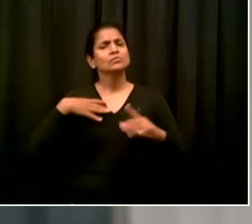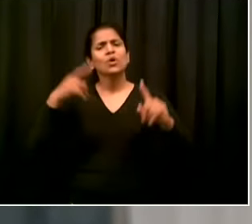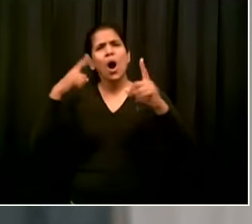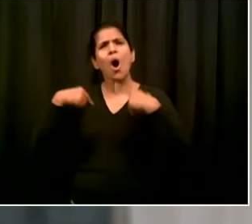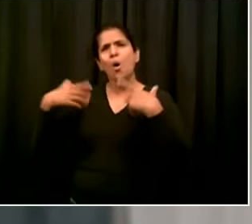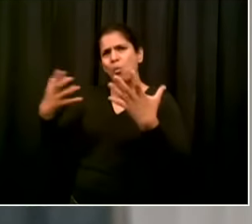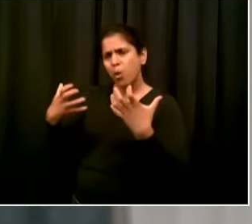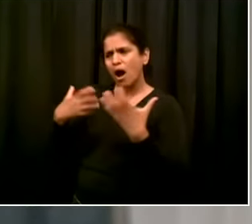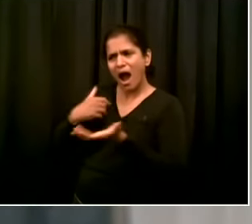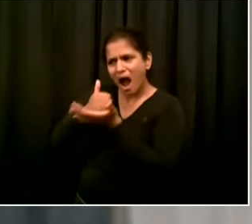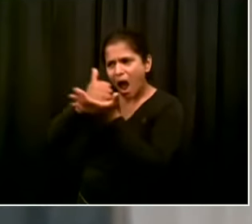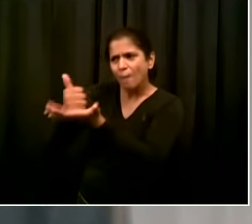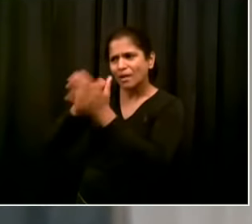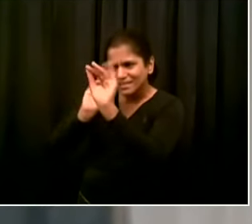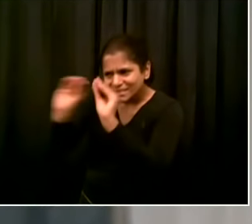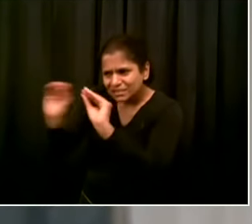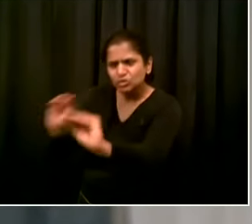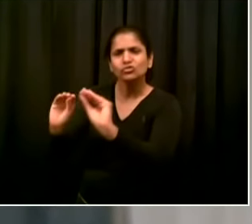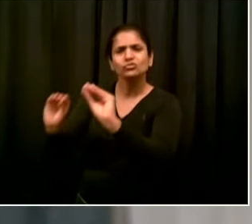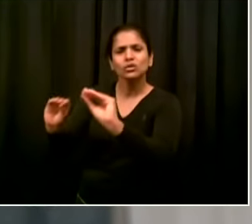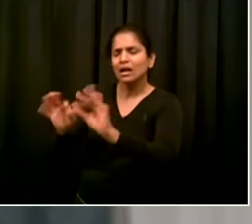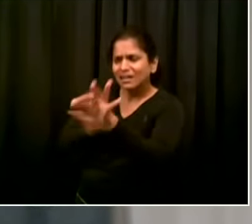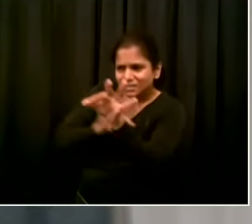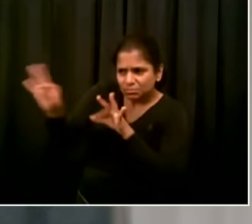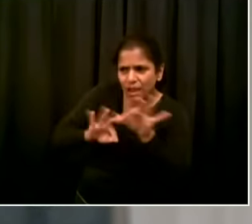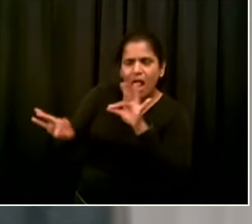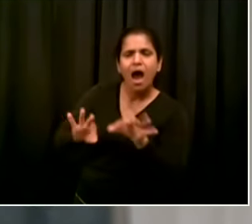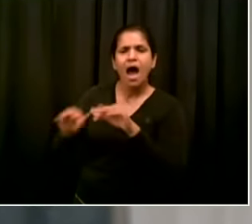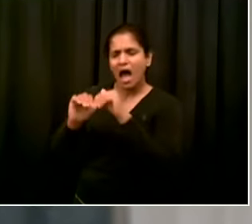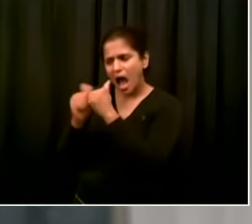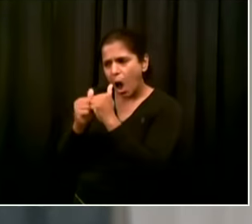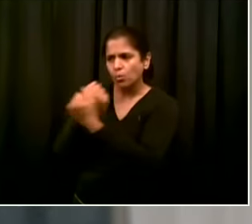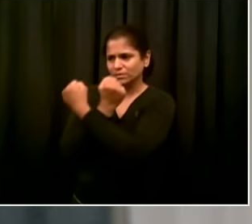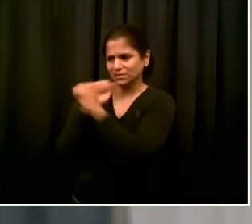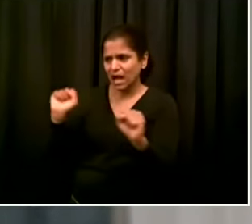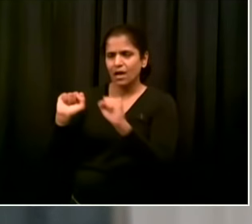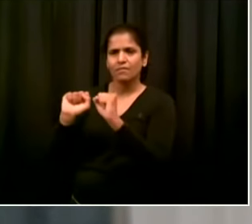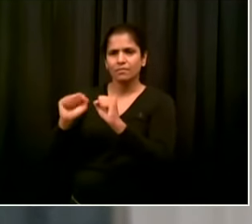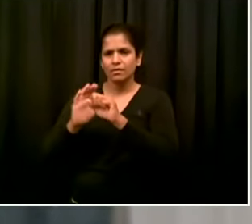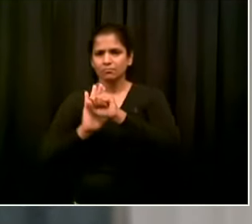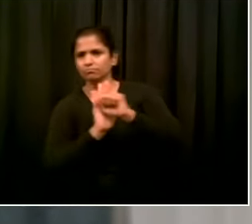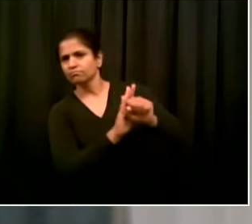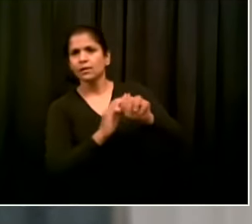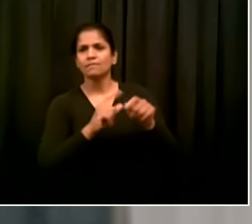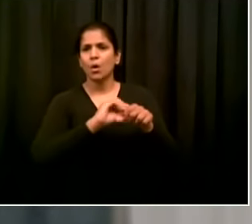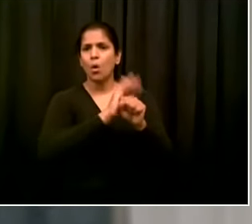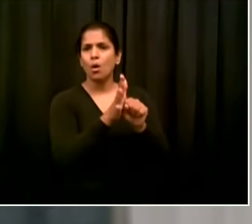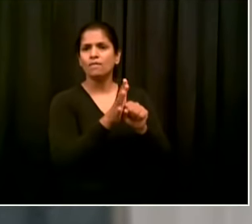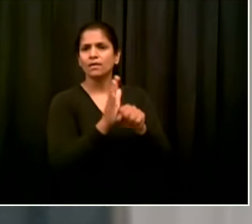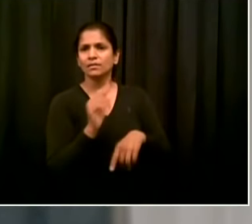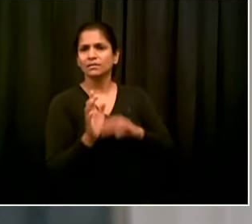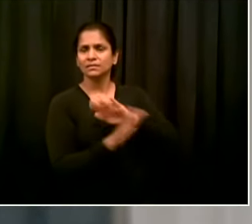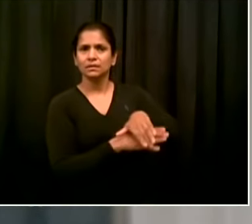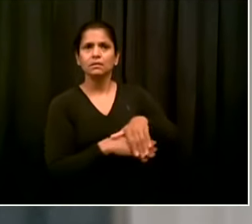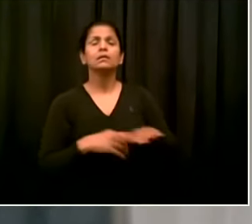TURN TO DOCTOR KATZ. I THINK IT IS